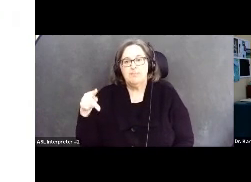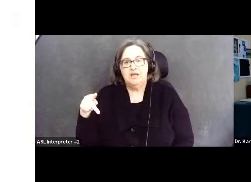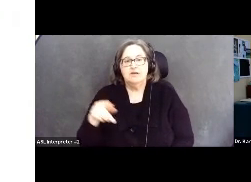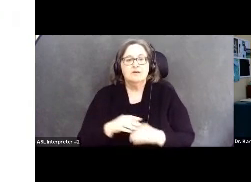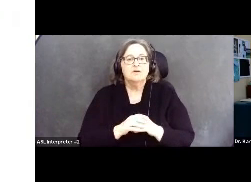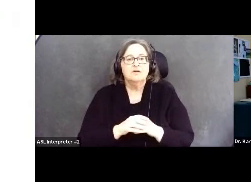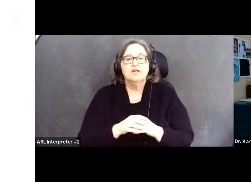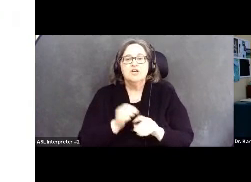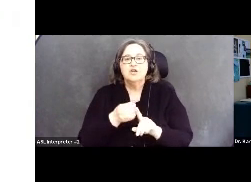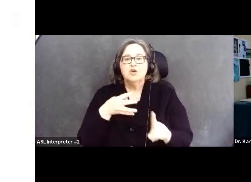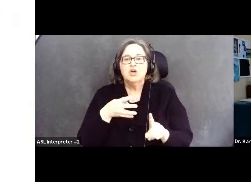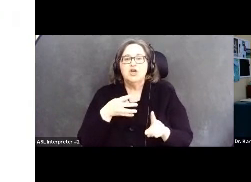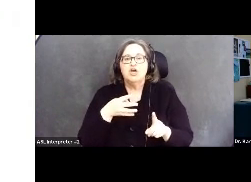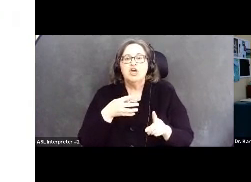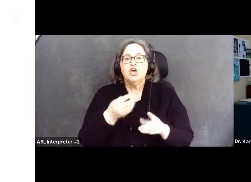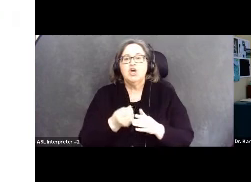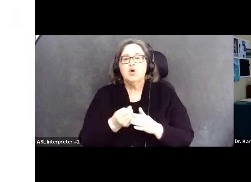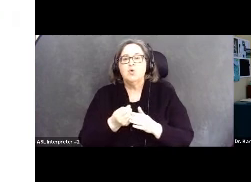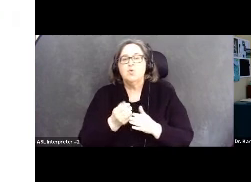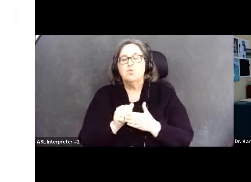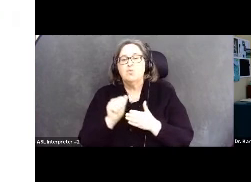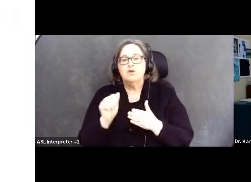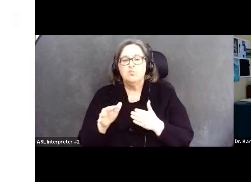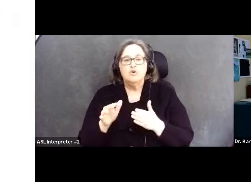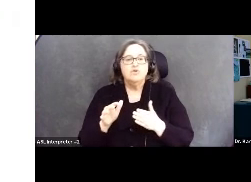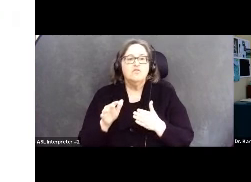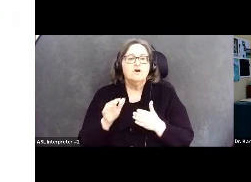stands for remove, reduce, educate, adjust, accommodate, and pace. And I'll show you a